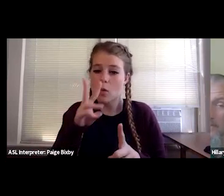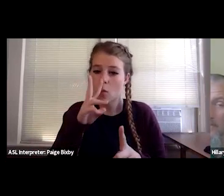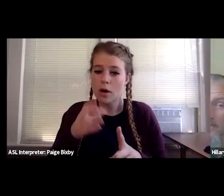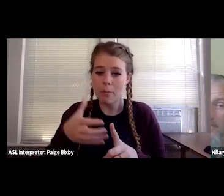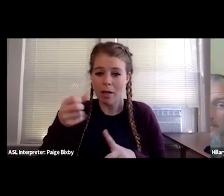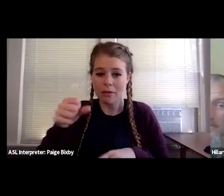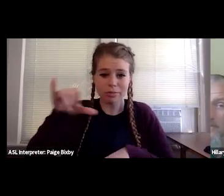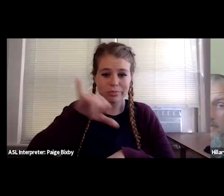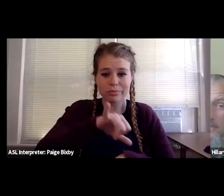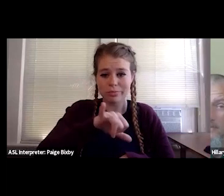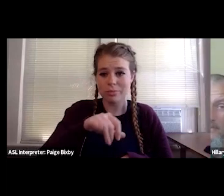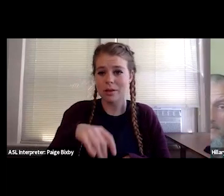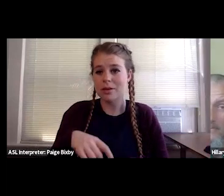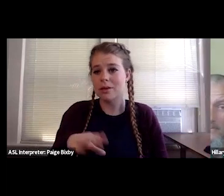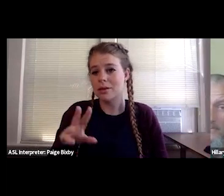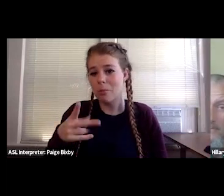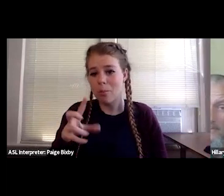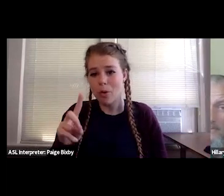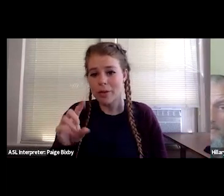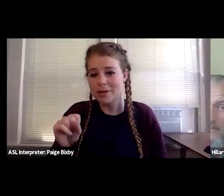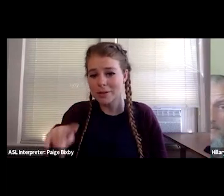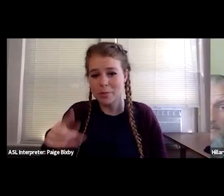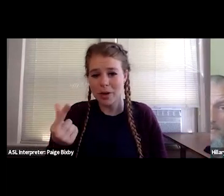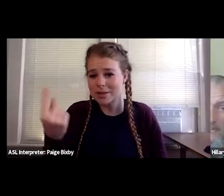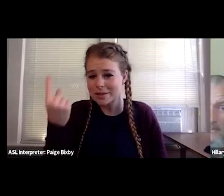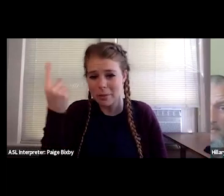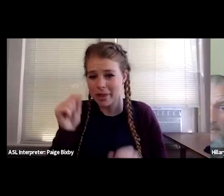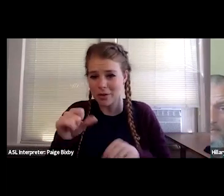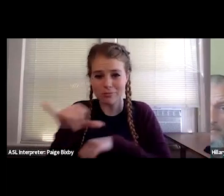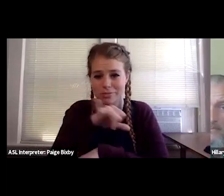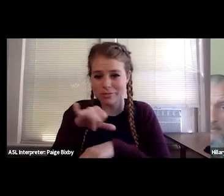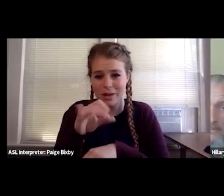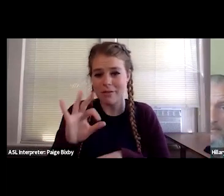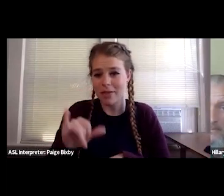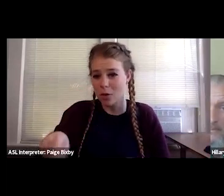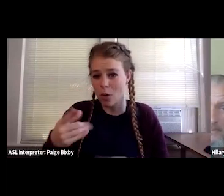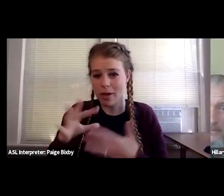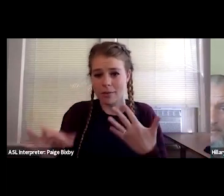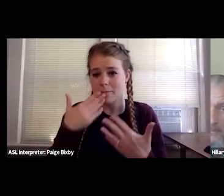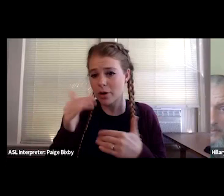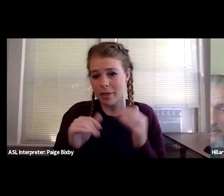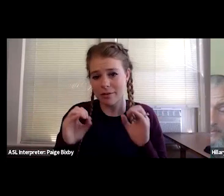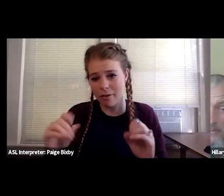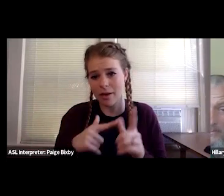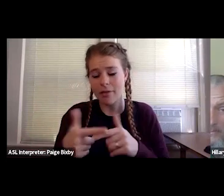You're able, you know, like Poland Springs or some type of water bottle, you're able to clean it. That's the only option you have. That's great. And then cover it with a clean non-adherent dressing,